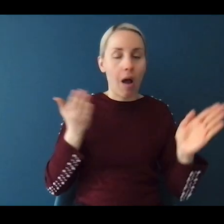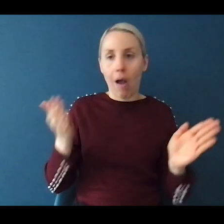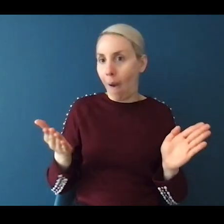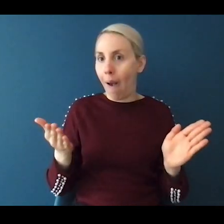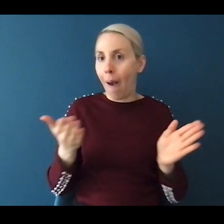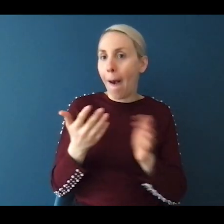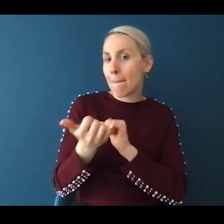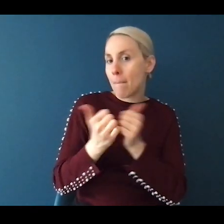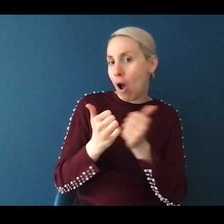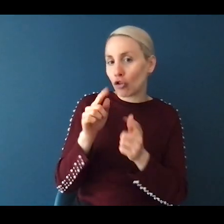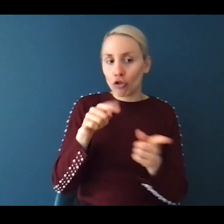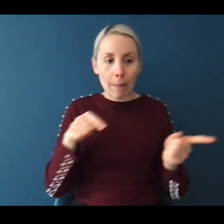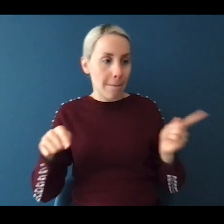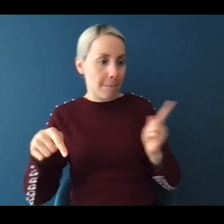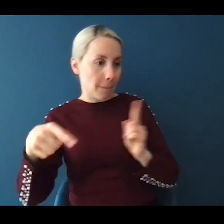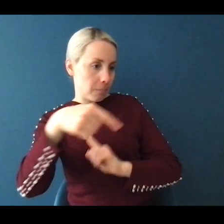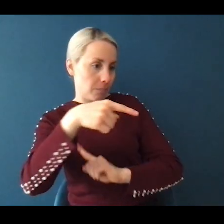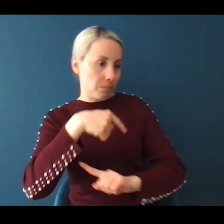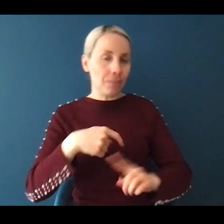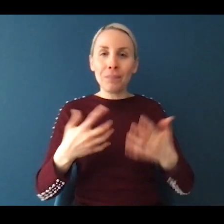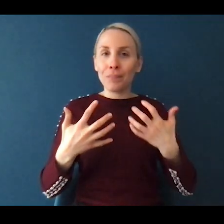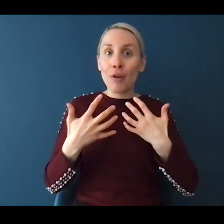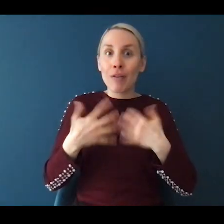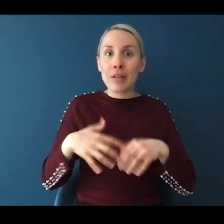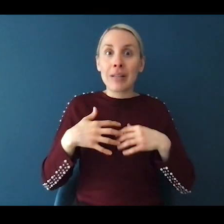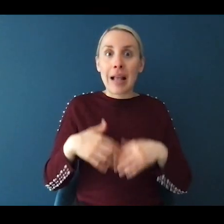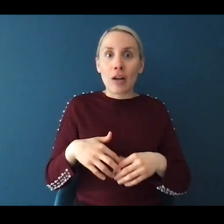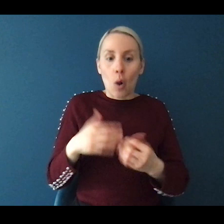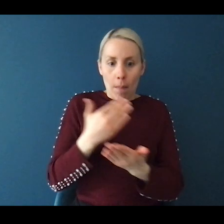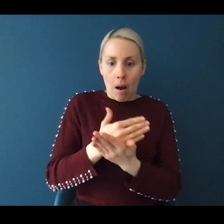ourselves to then work with new partners that are going to help us with the technical things